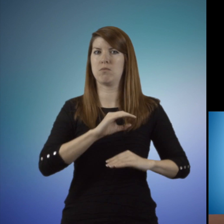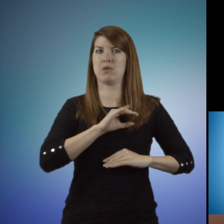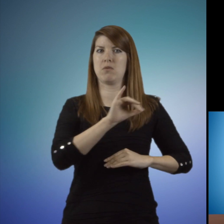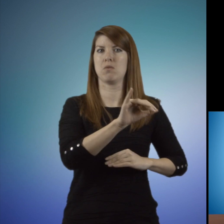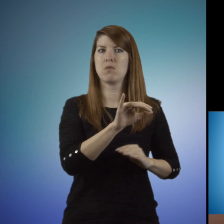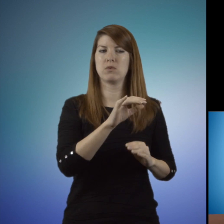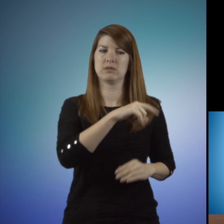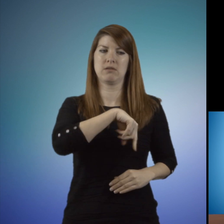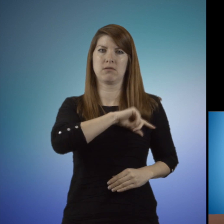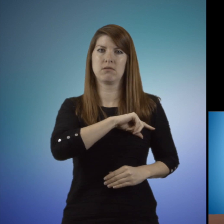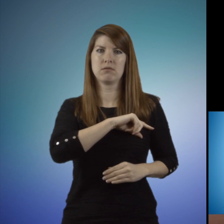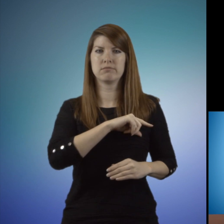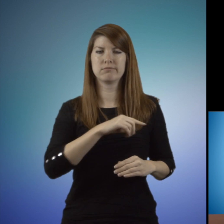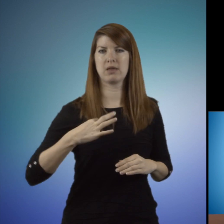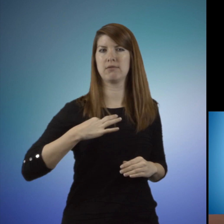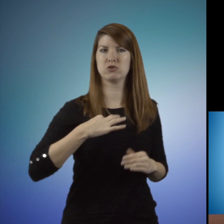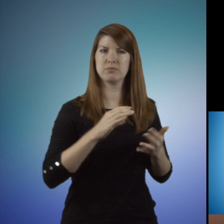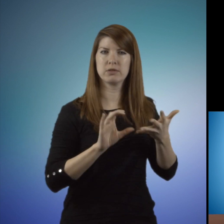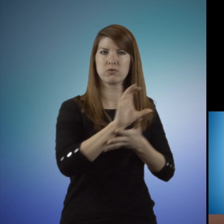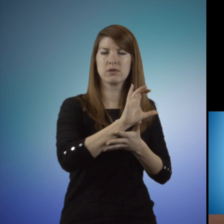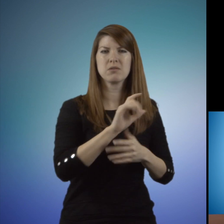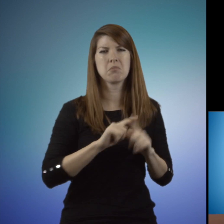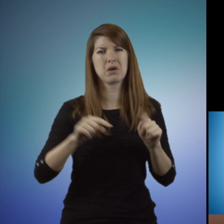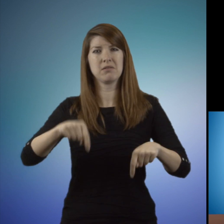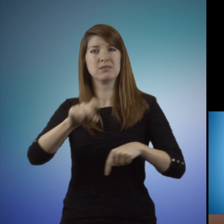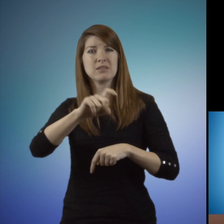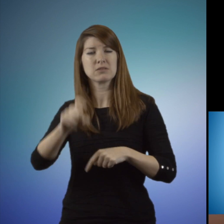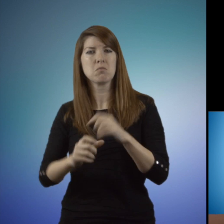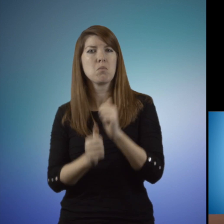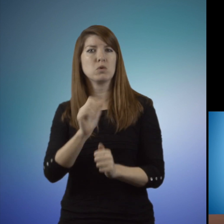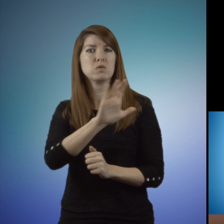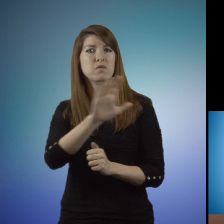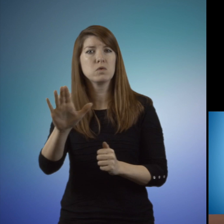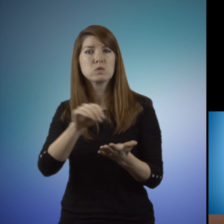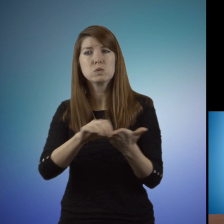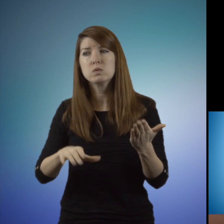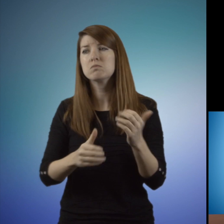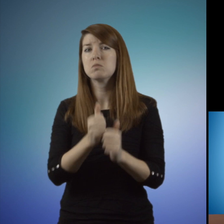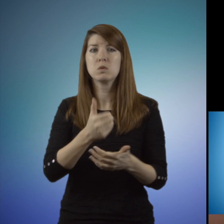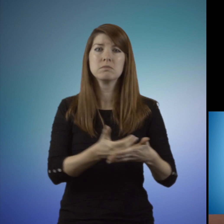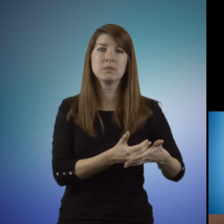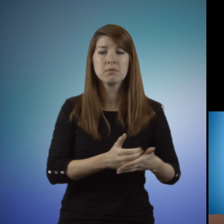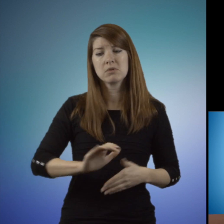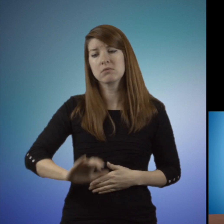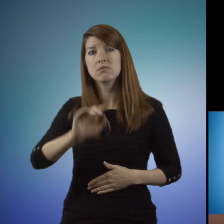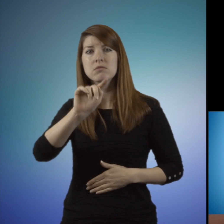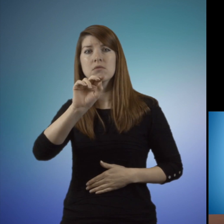And again, I think in Texas, most of your students, most of your babies and toddlers are going to be eligible on some level.